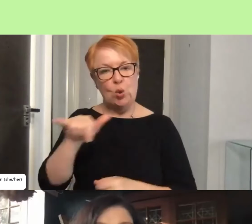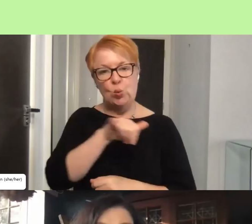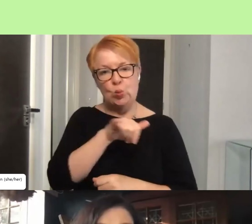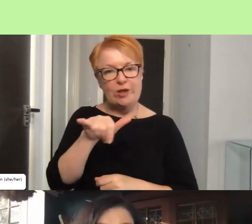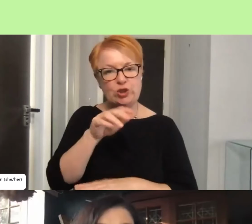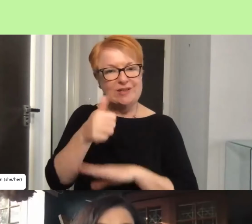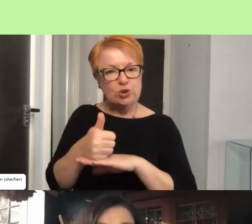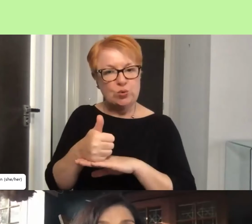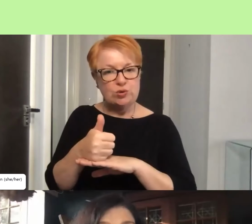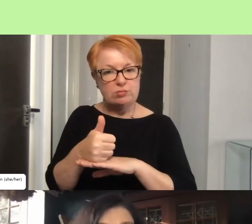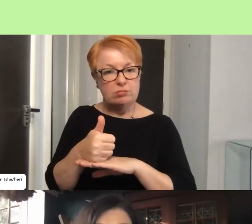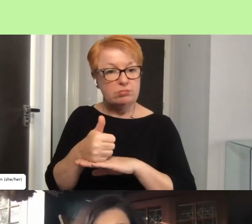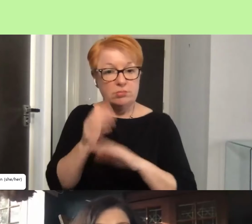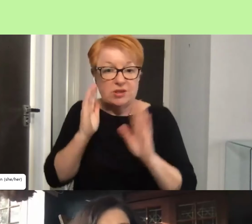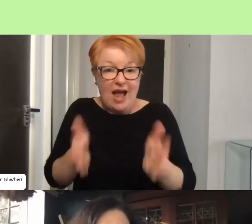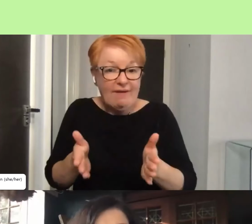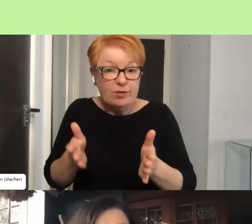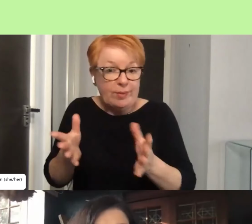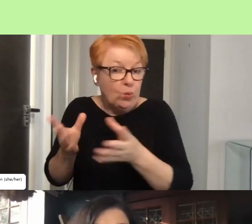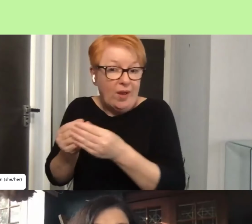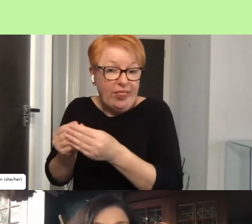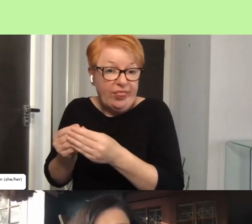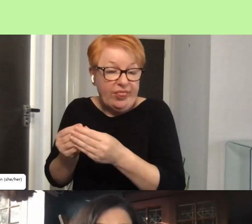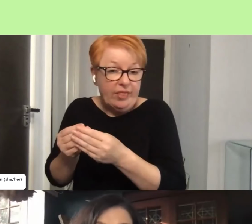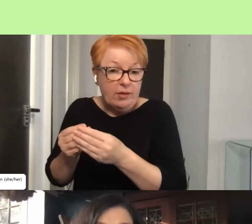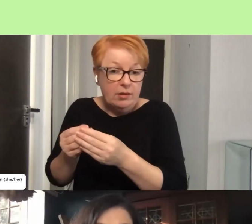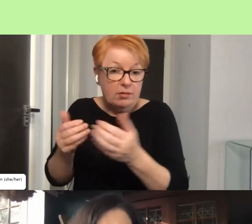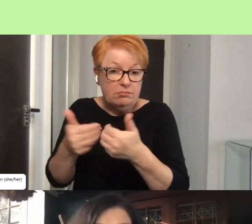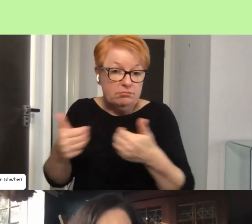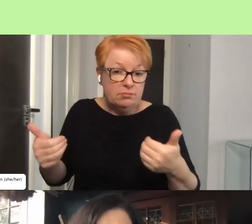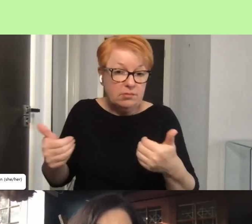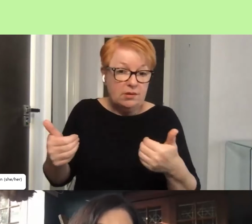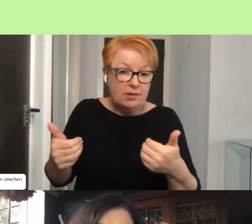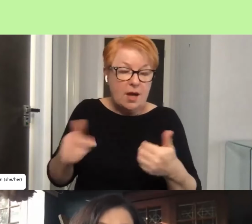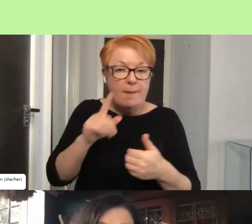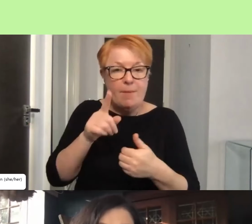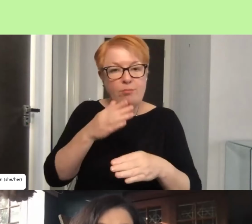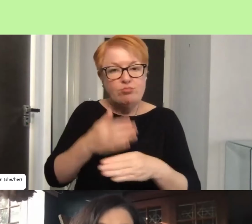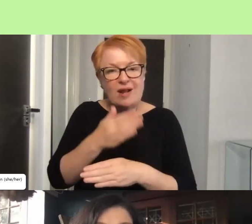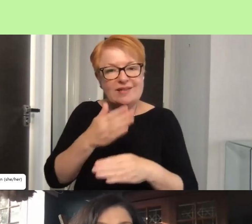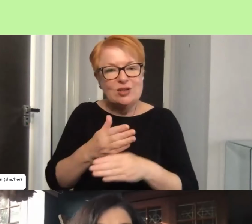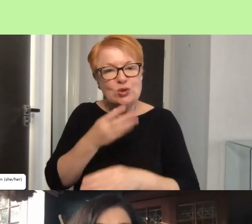an institution, and it has a very practical, real use.